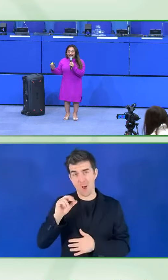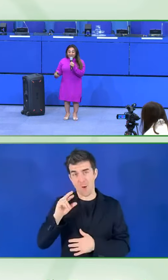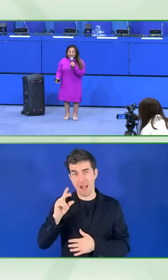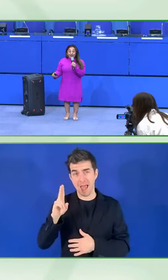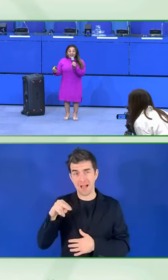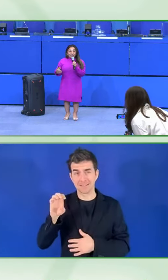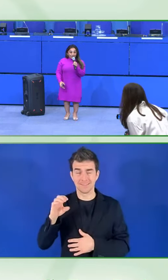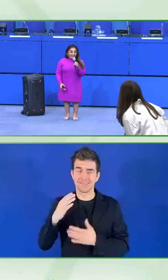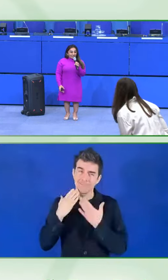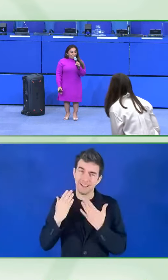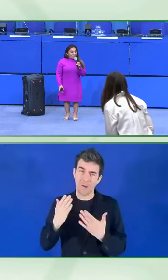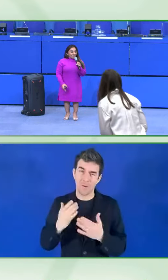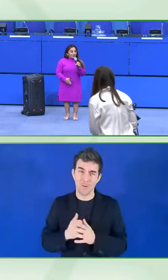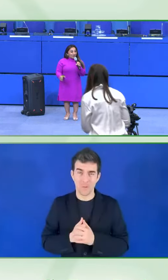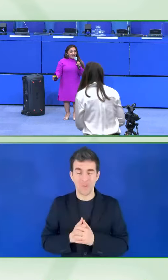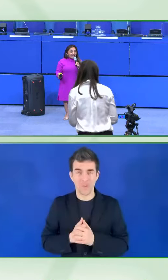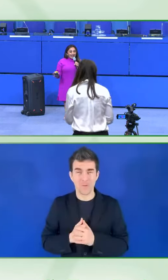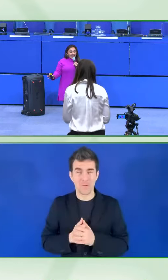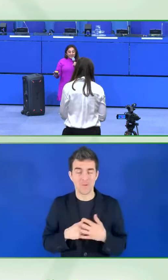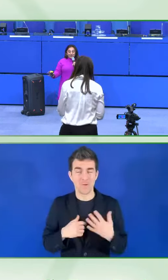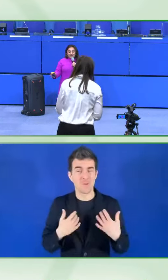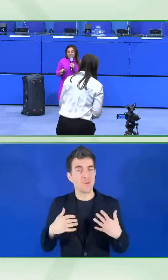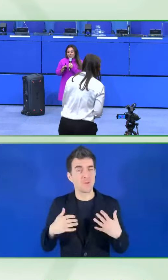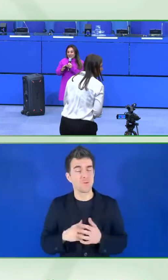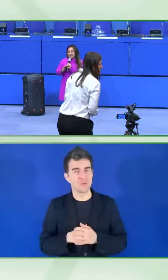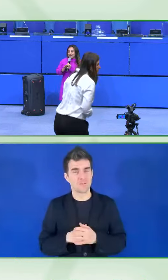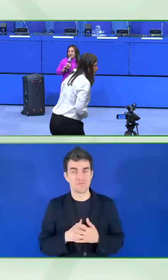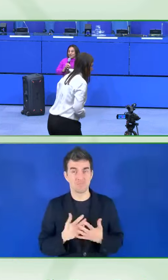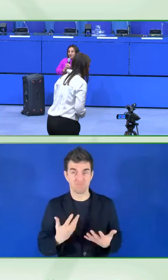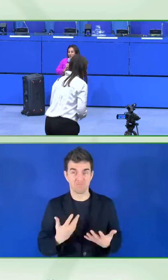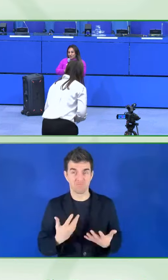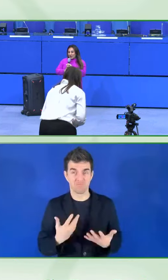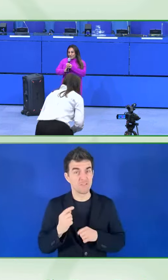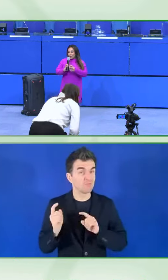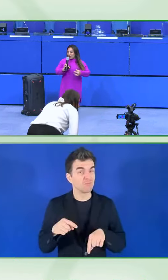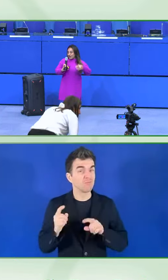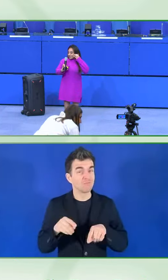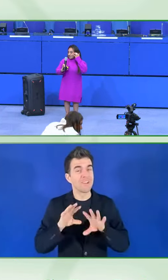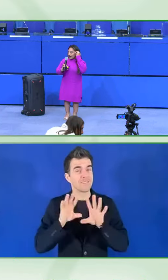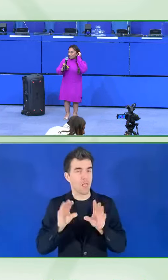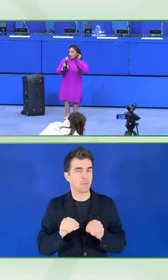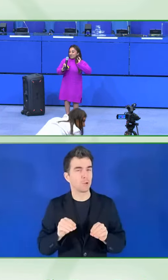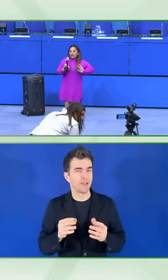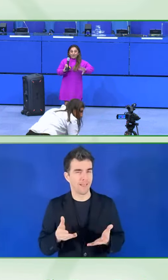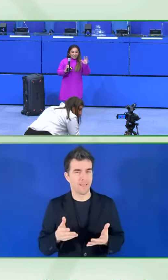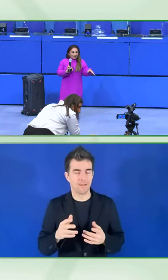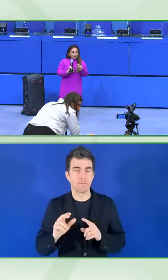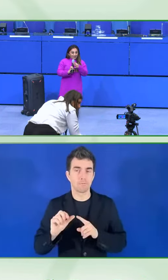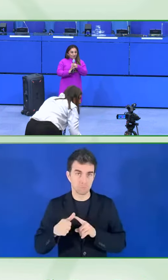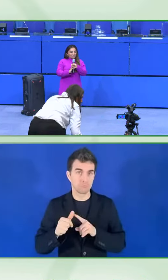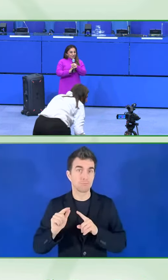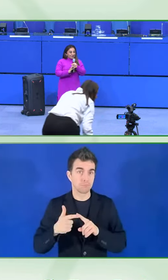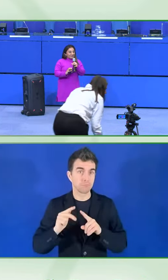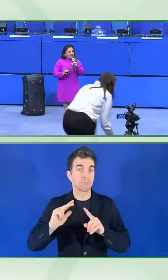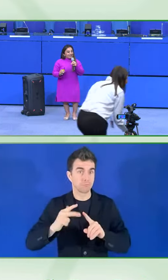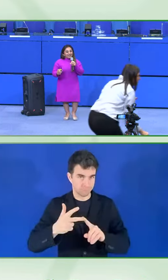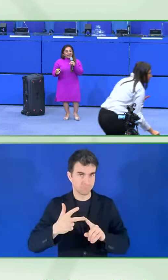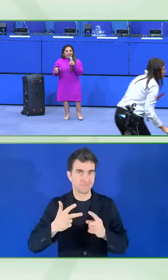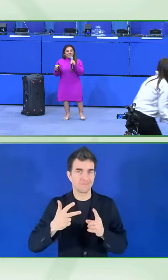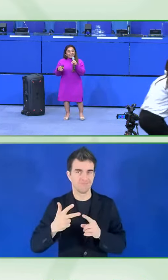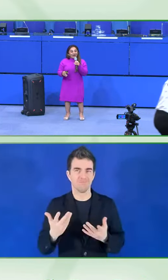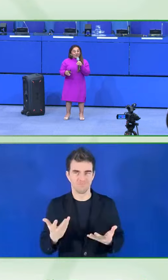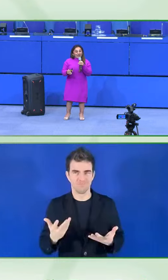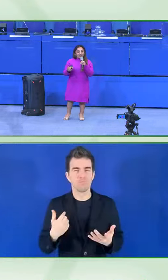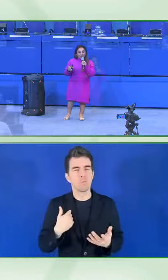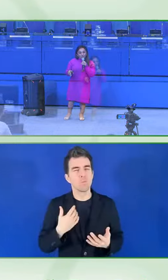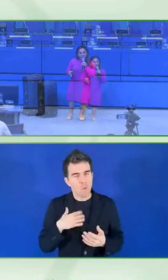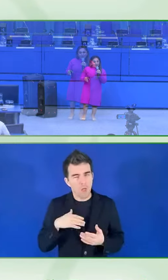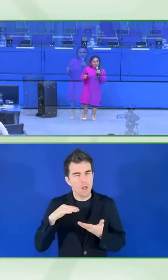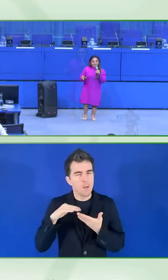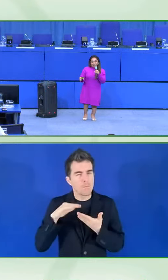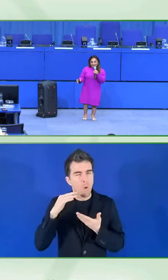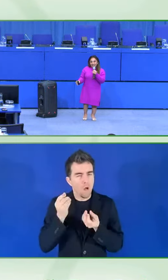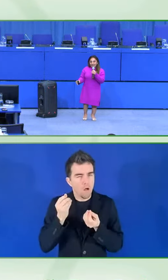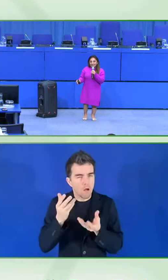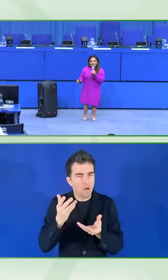Will you please put your hands together for the beautiful, wonderful, friend and leader,